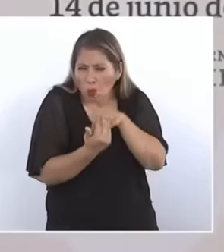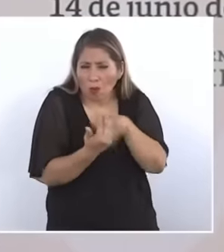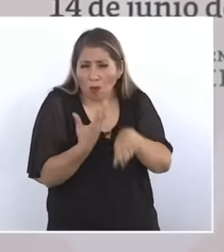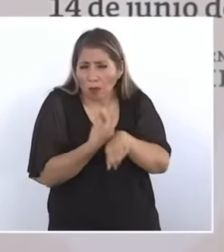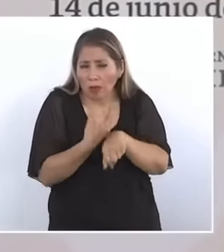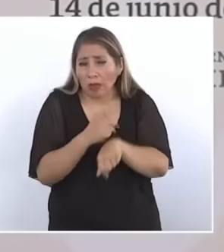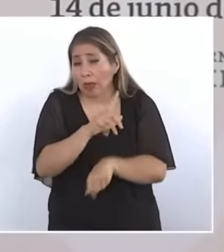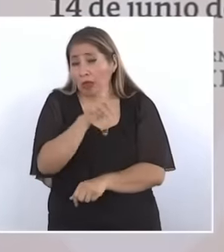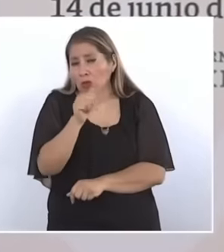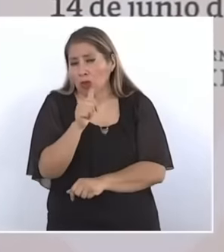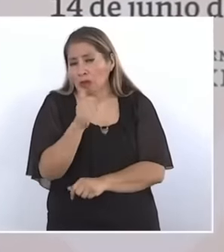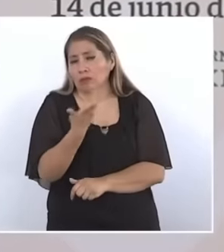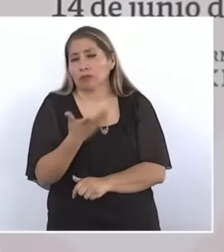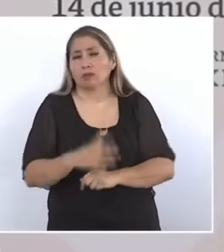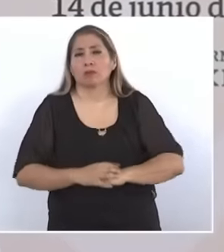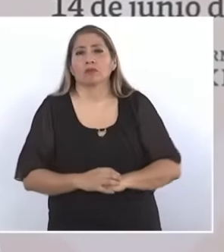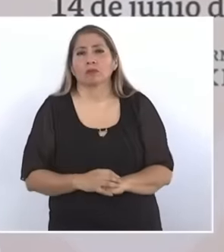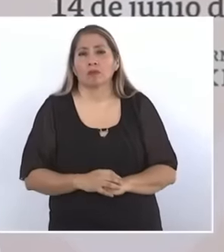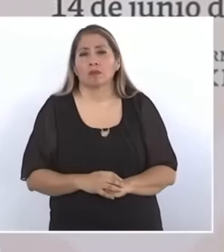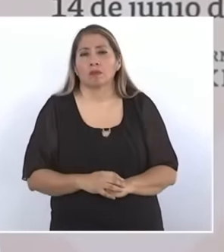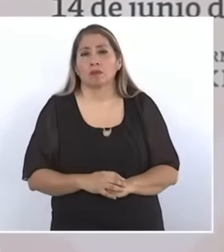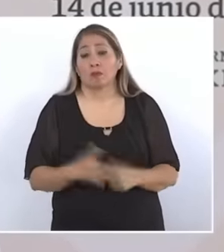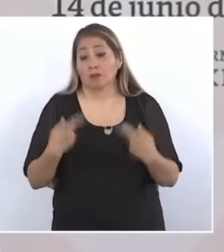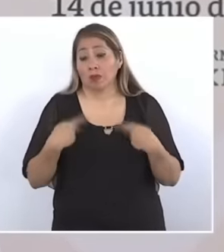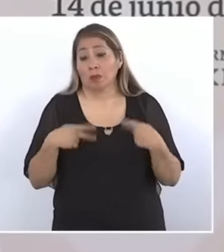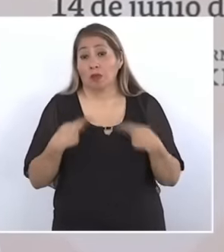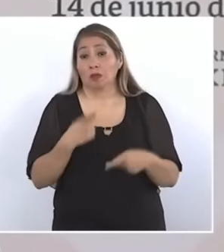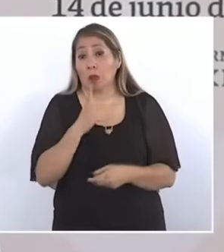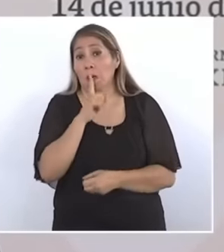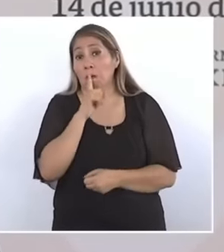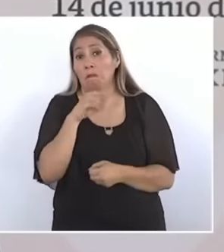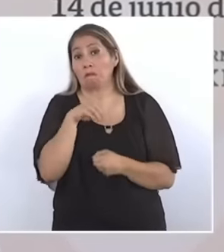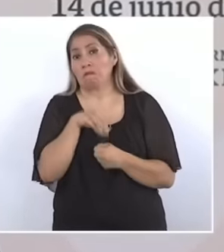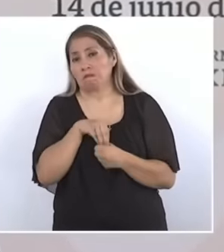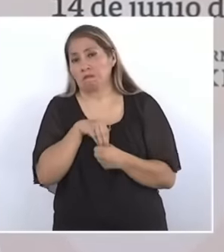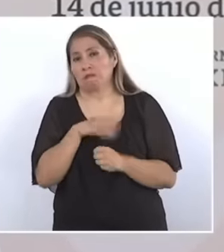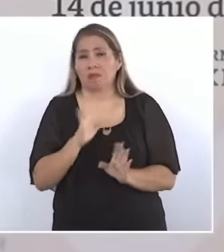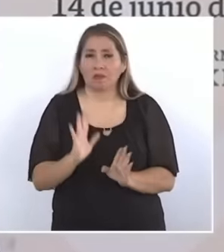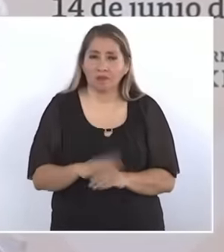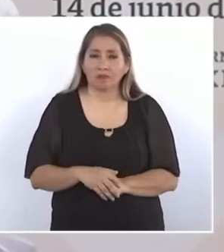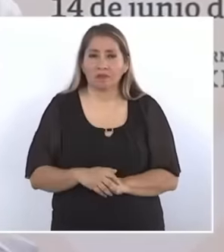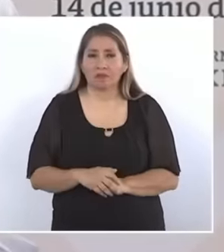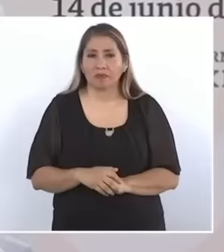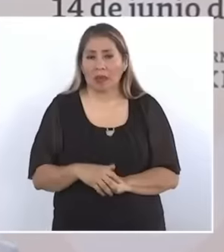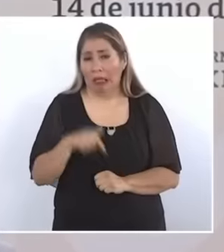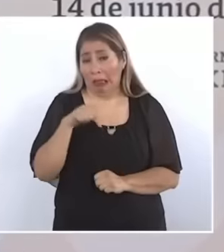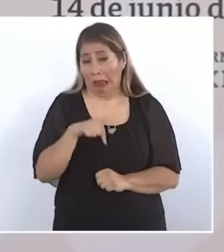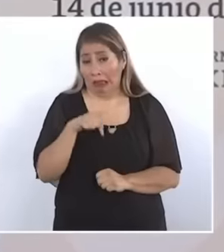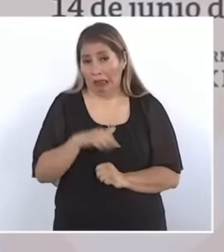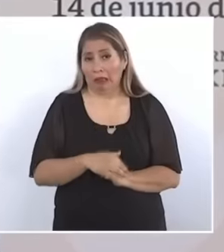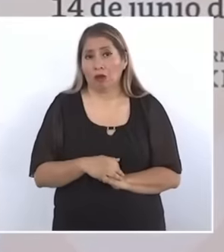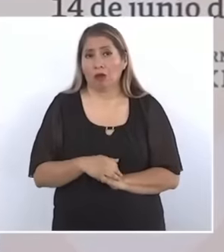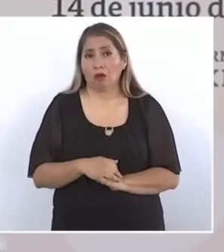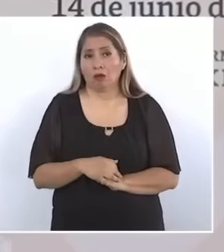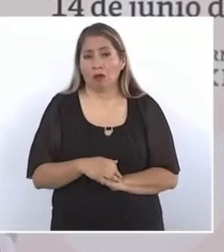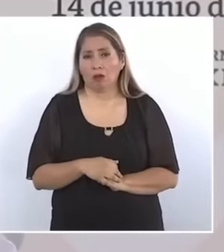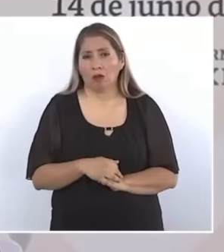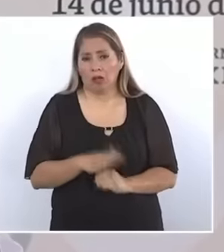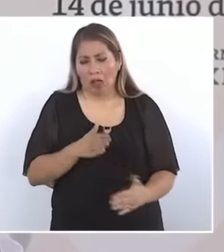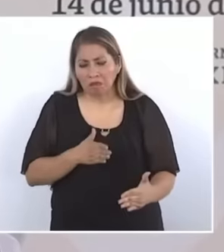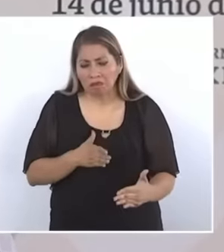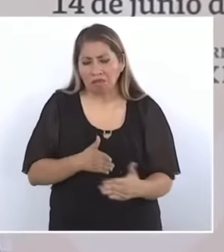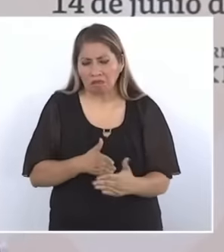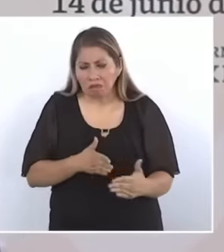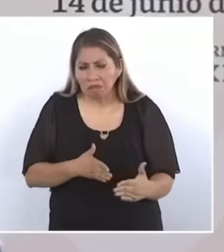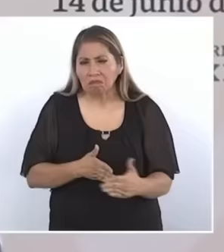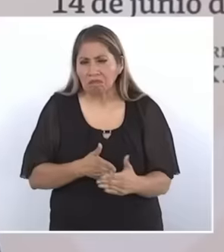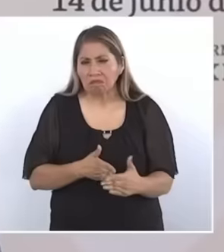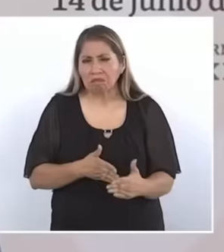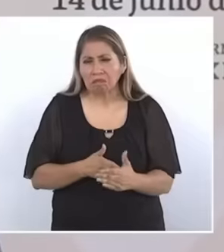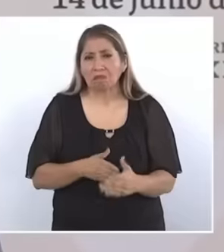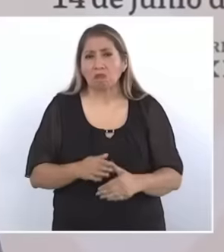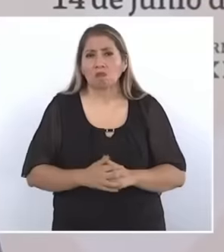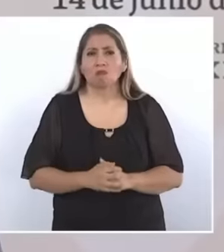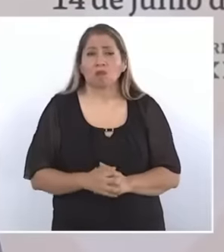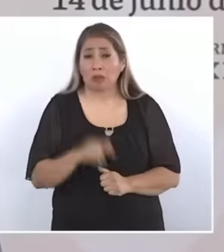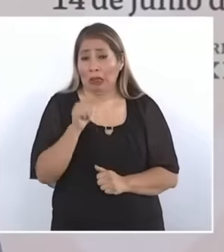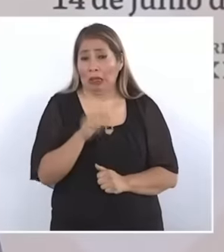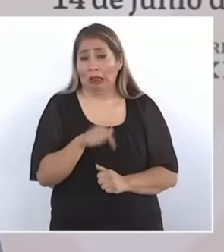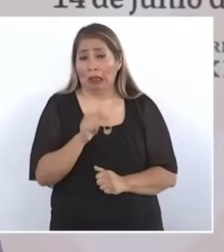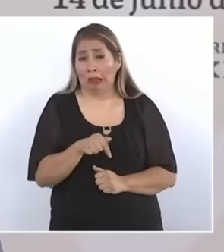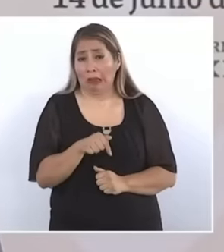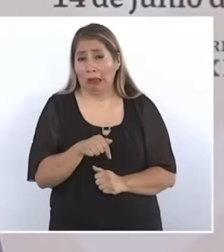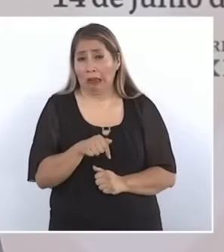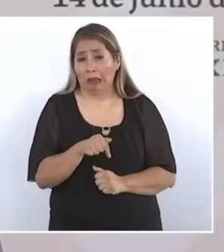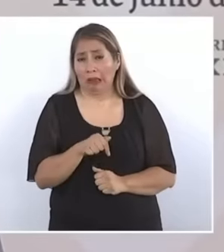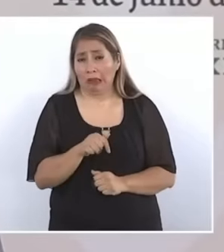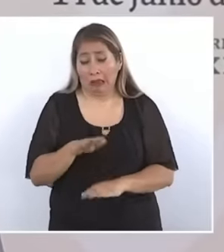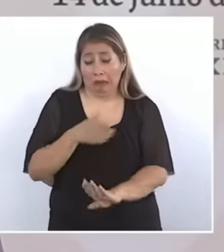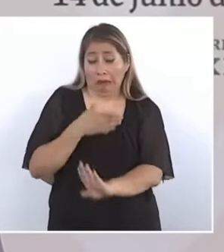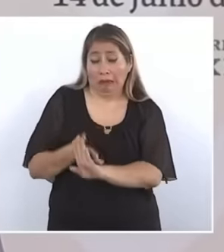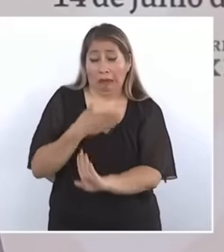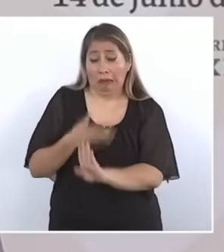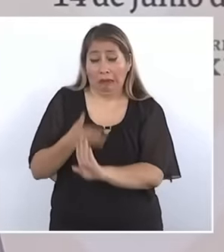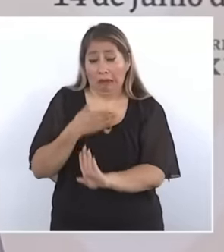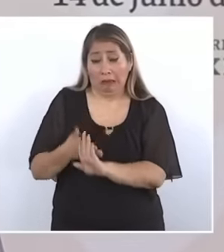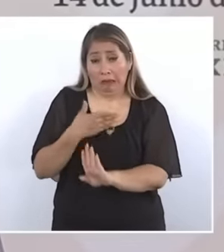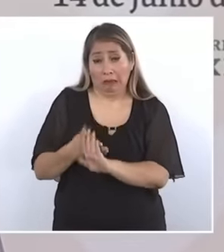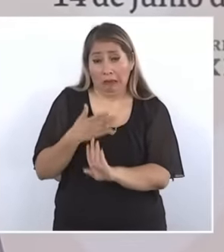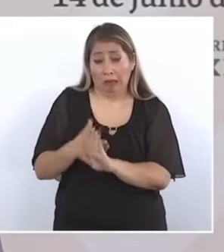that this was an obstacle because he He was the one who opposed being rescued